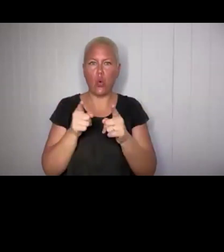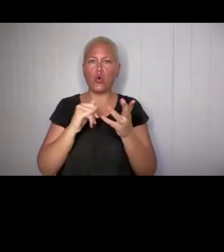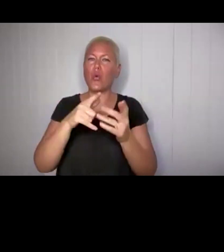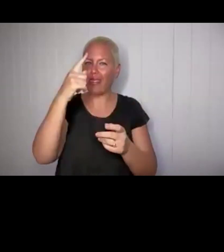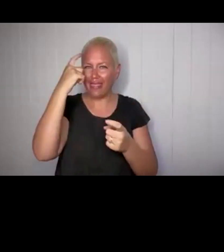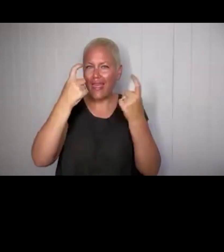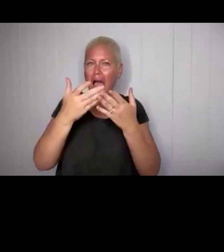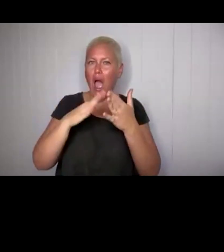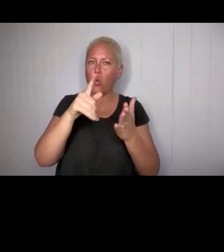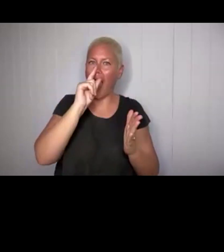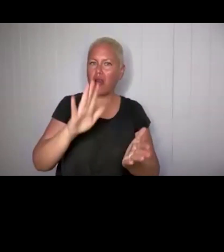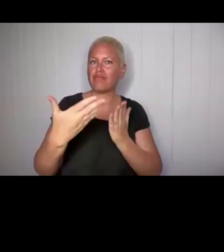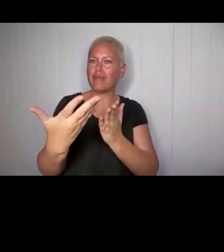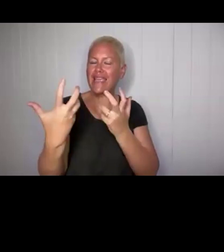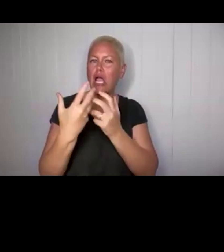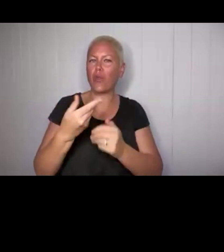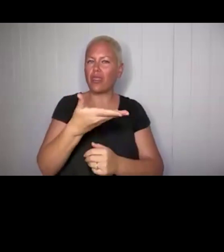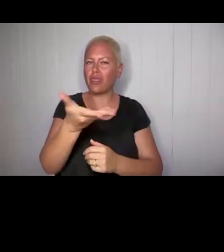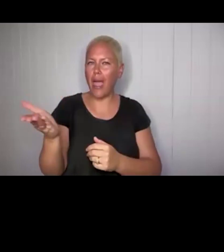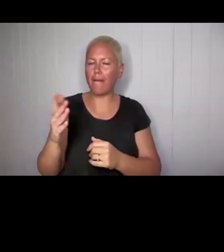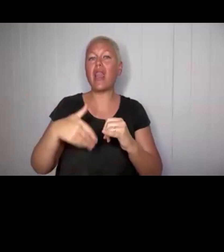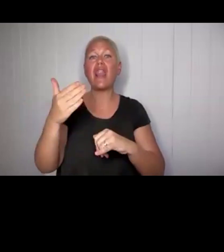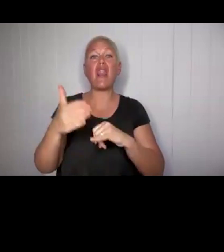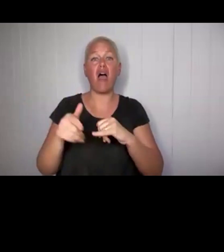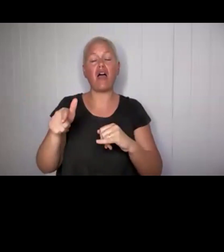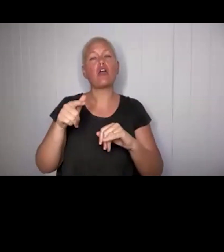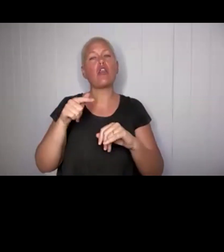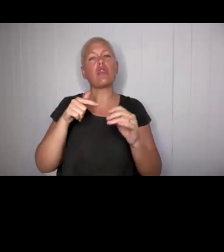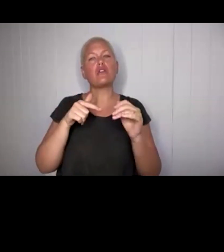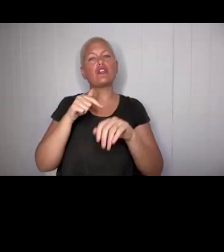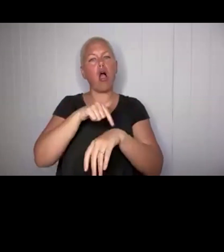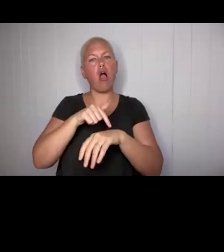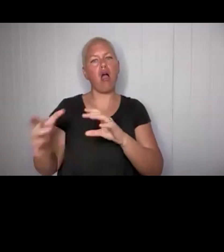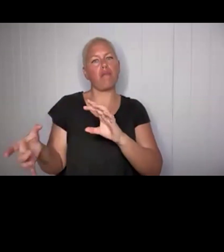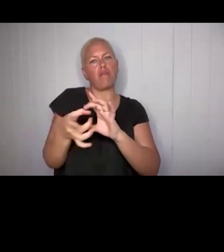And critically we are looking for the timeliness of the presentation. Why this work? Why now,